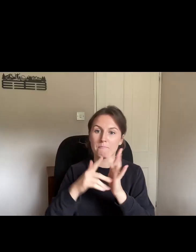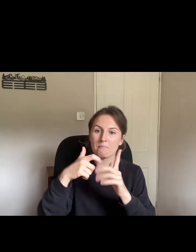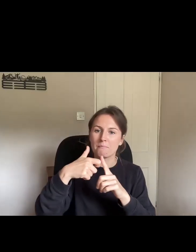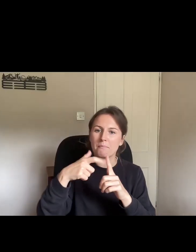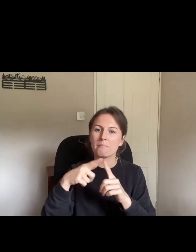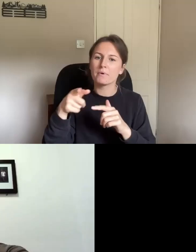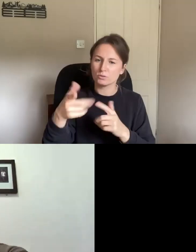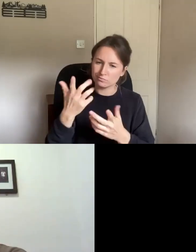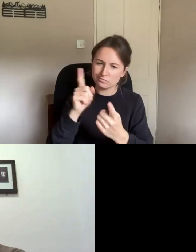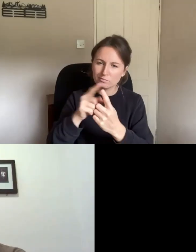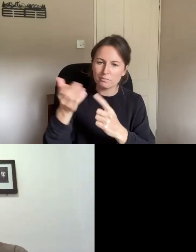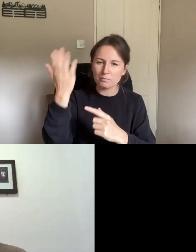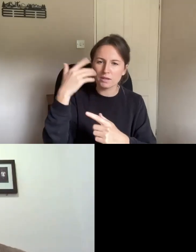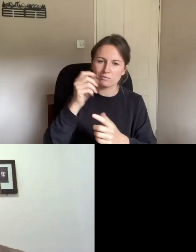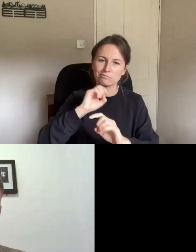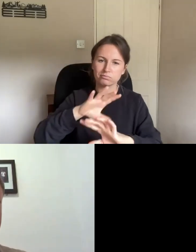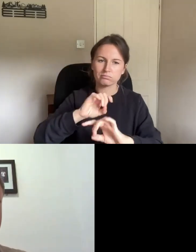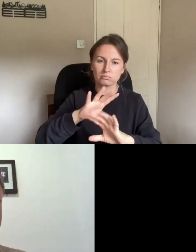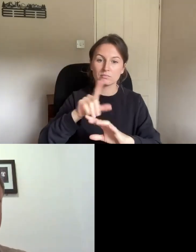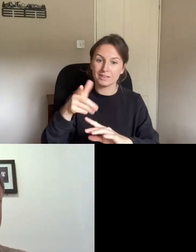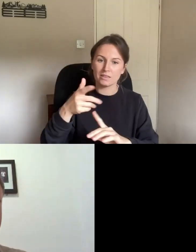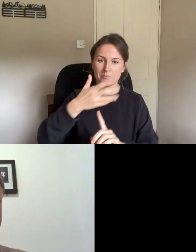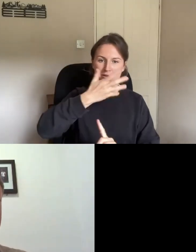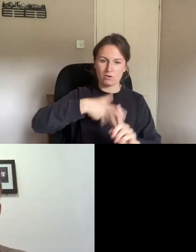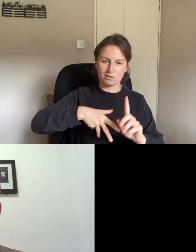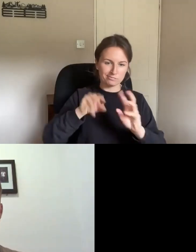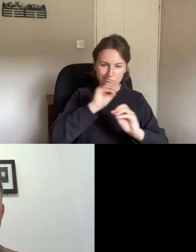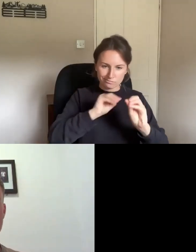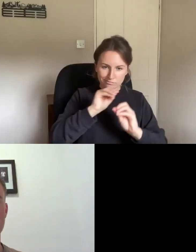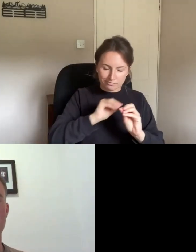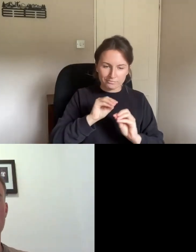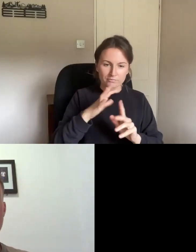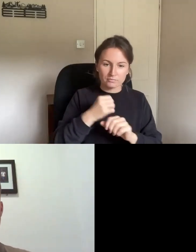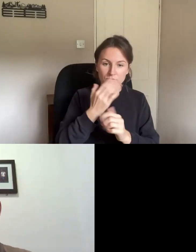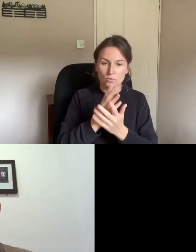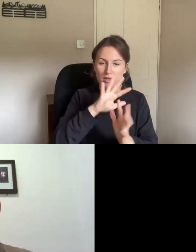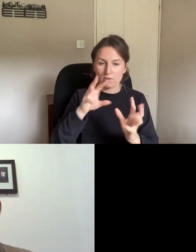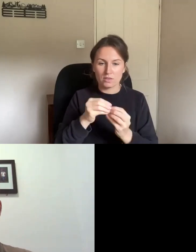and who has been working away in the back end to make sure that everything is running okay.